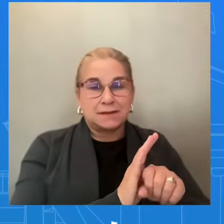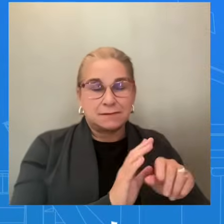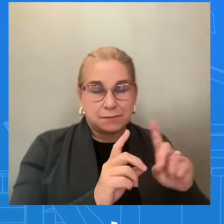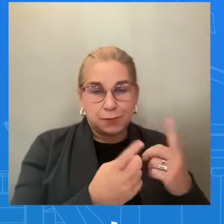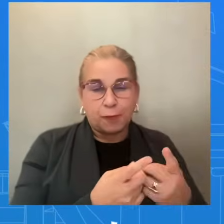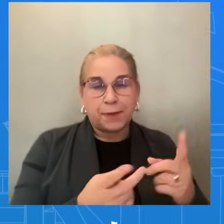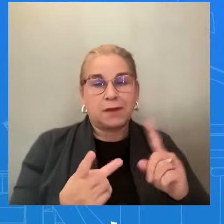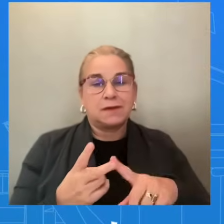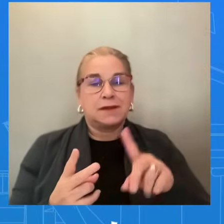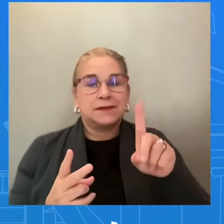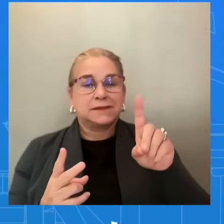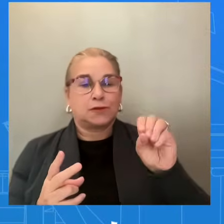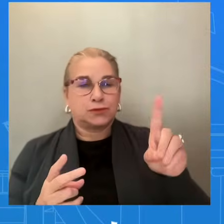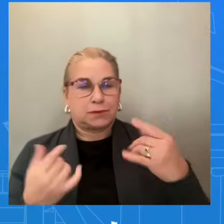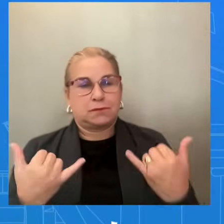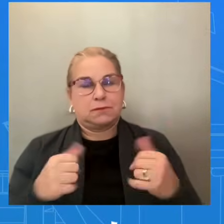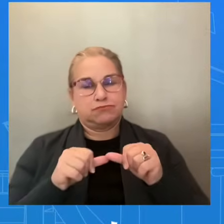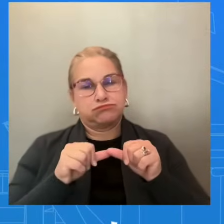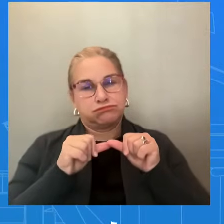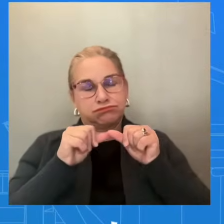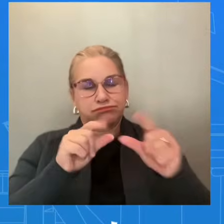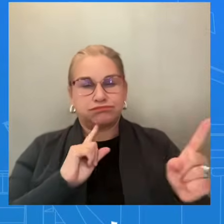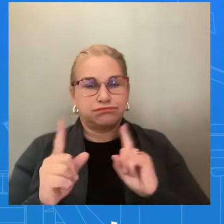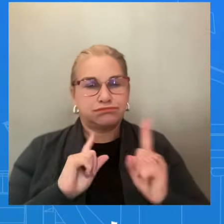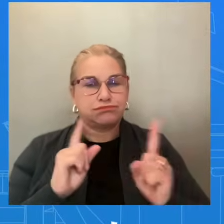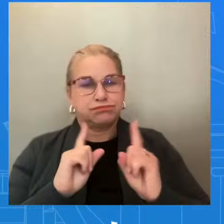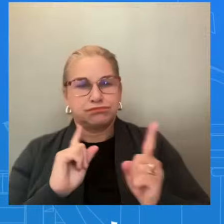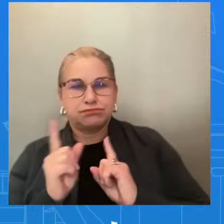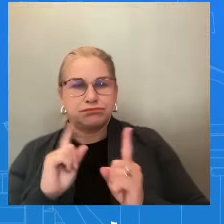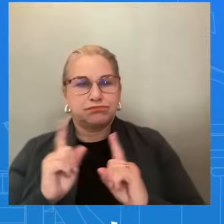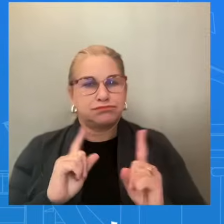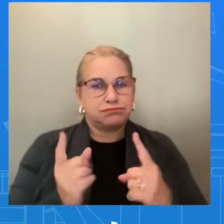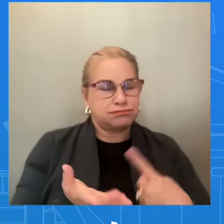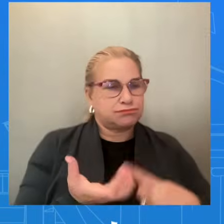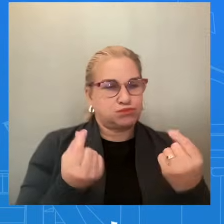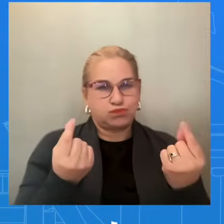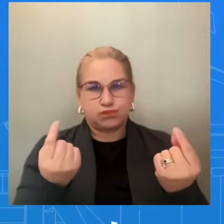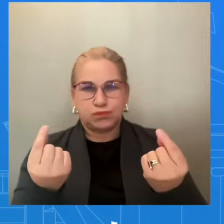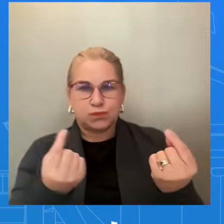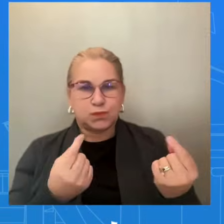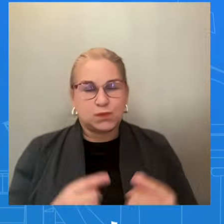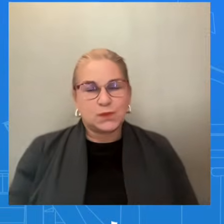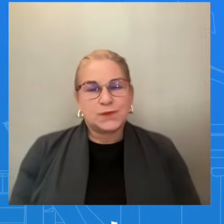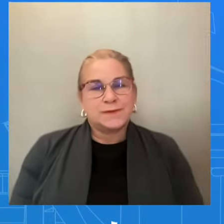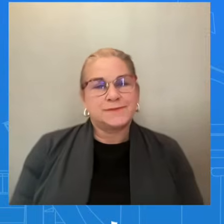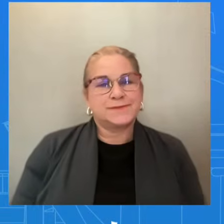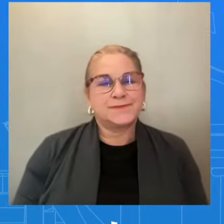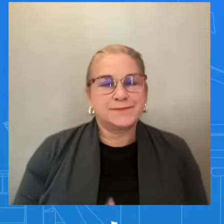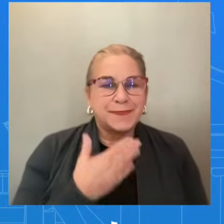Go ahead. The Press: Thank you so much, Karine. Does the White House have any indication or explanation